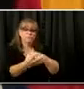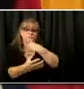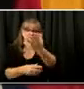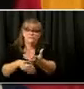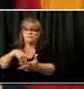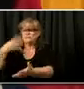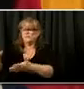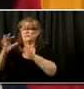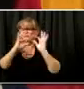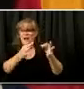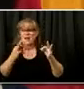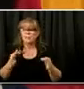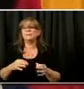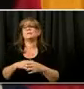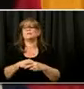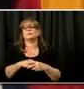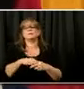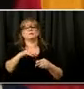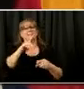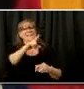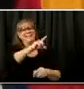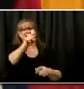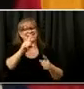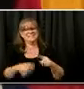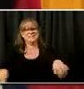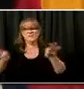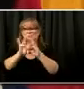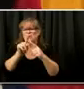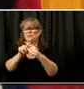families we need to know who they are and where they are in order to be able to provide those